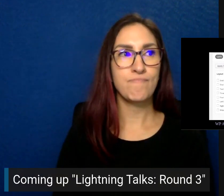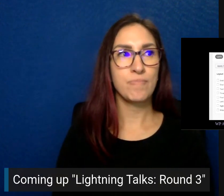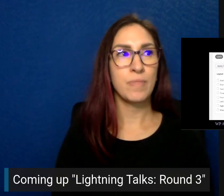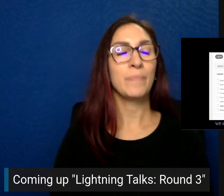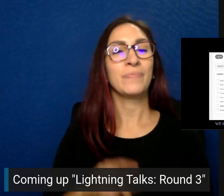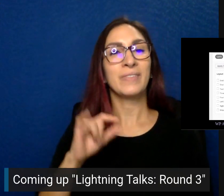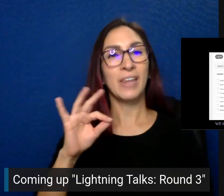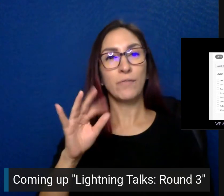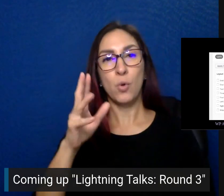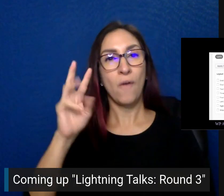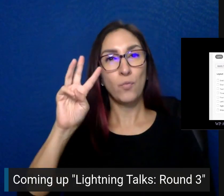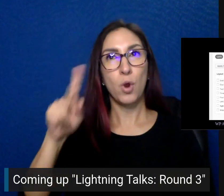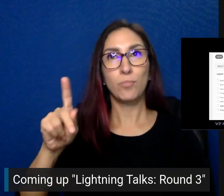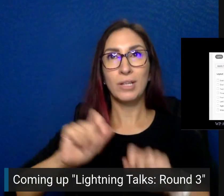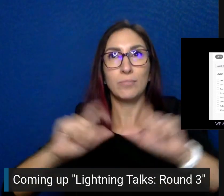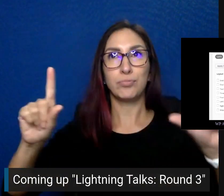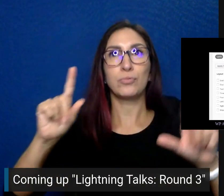to find these accessibility themes.